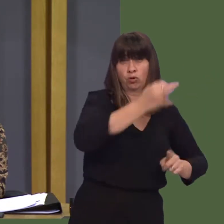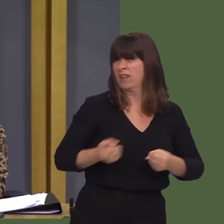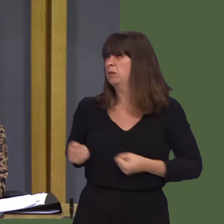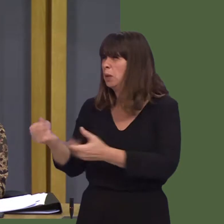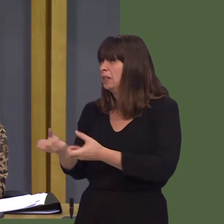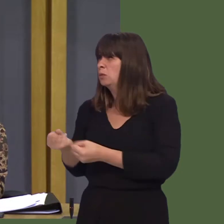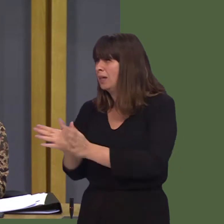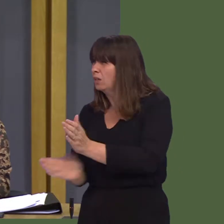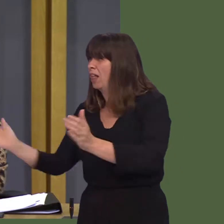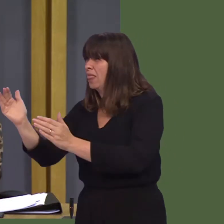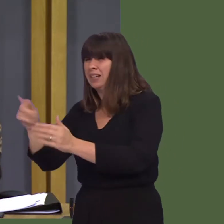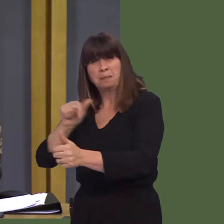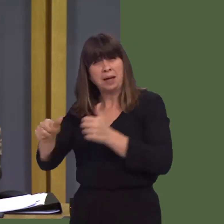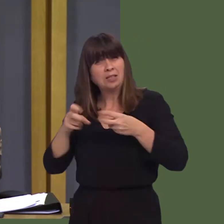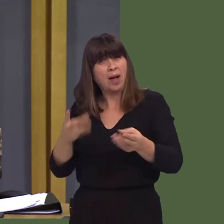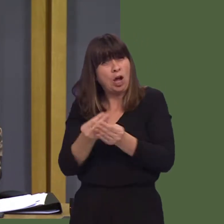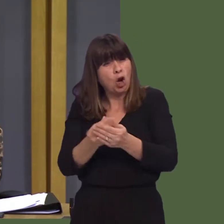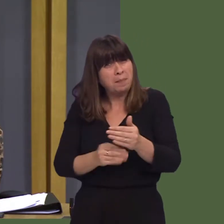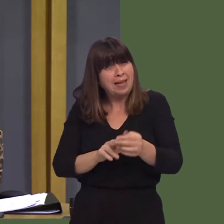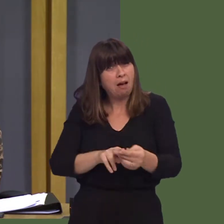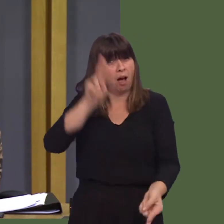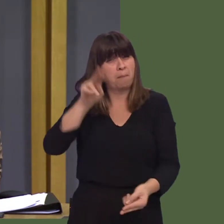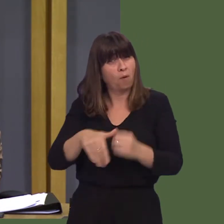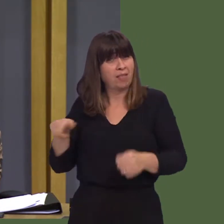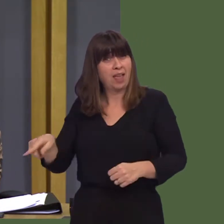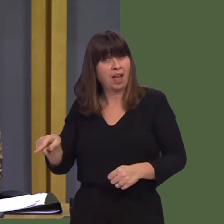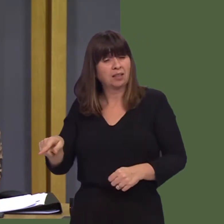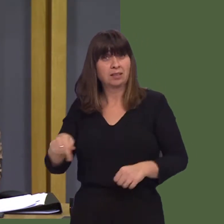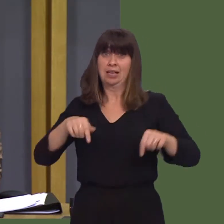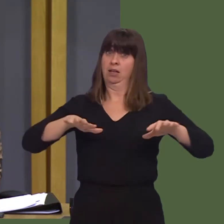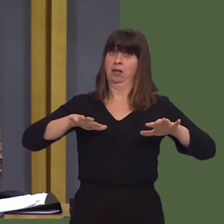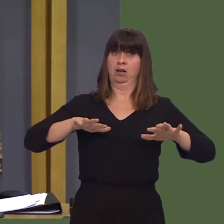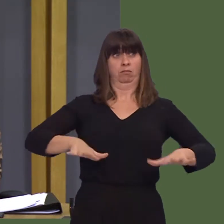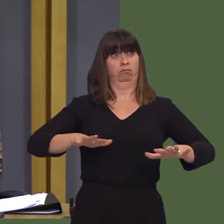What's the point of being the first legislature in the world to create a future generations